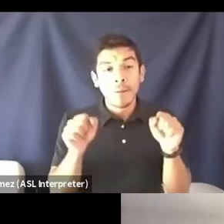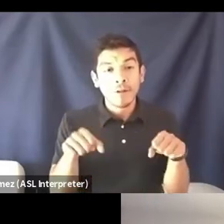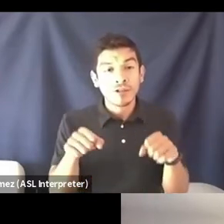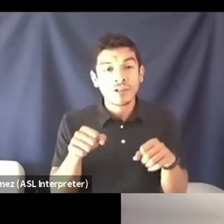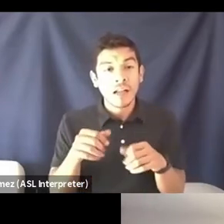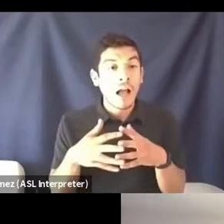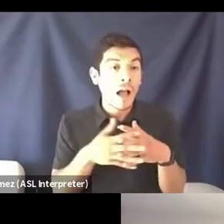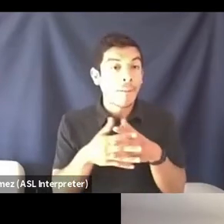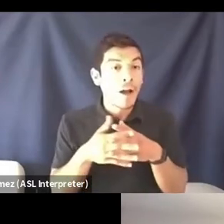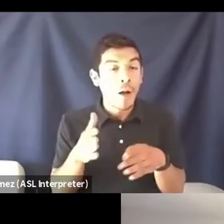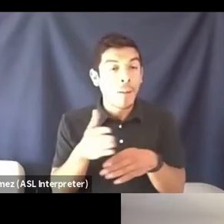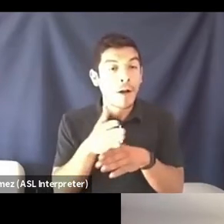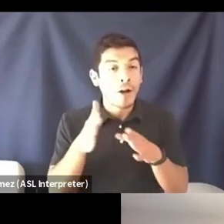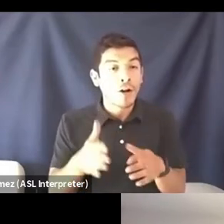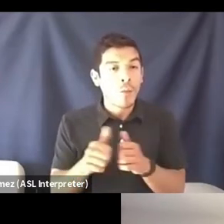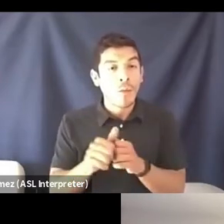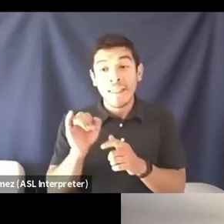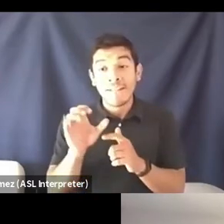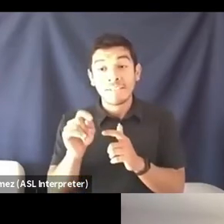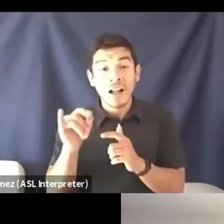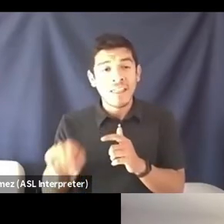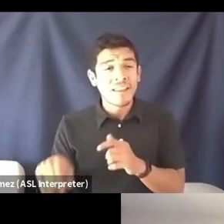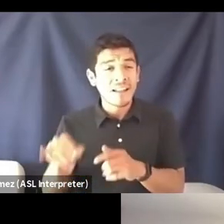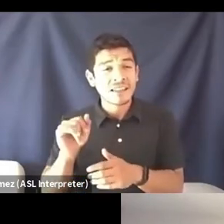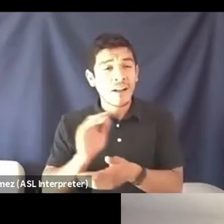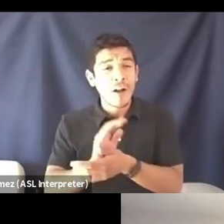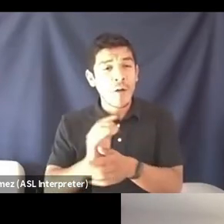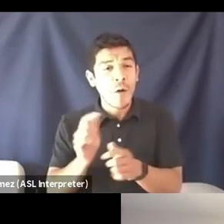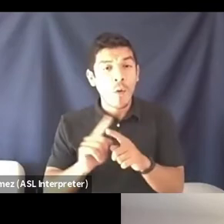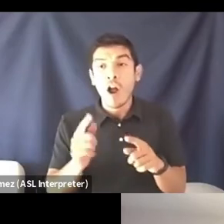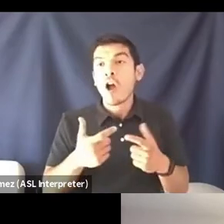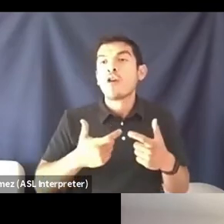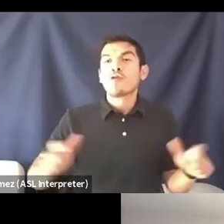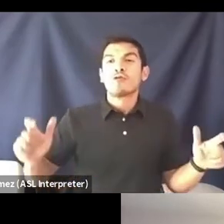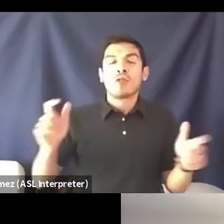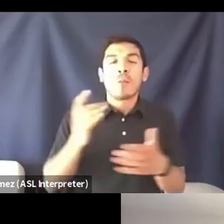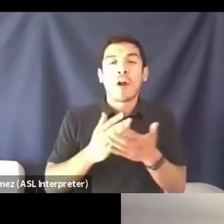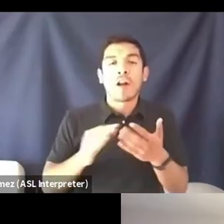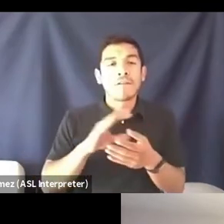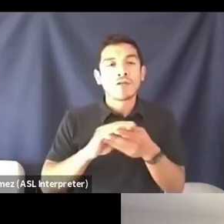With the fact that this is a film where a huge swath of the storytelling is in Chinese?